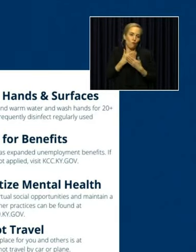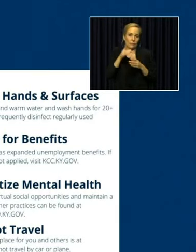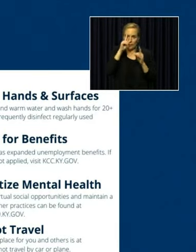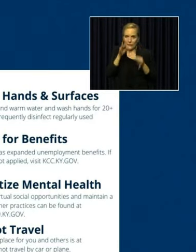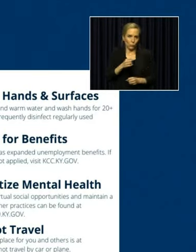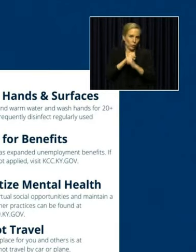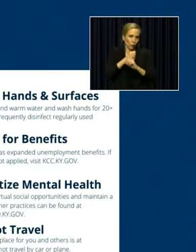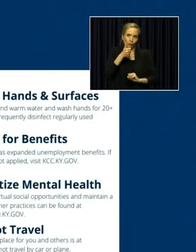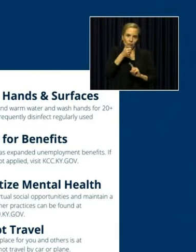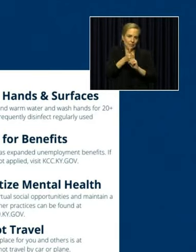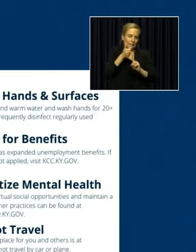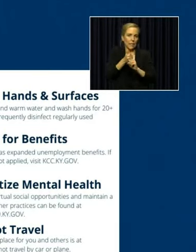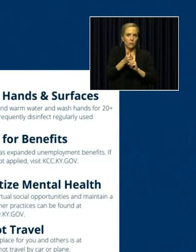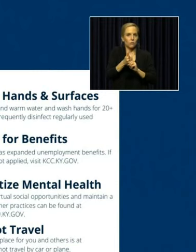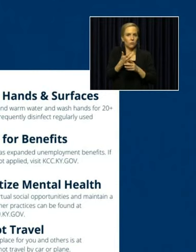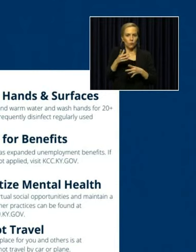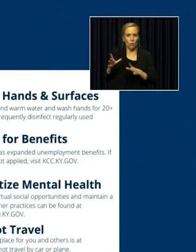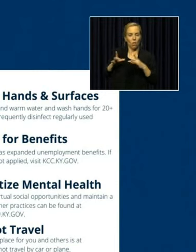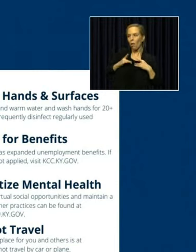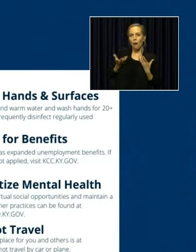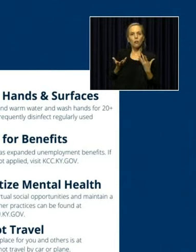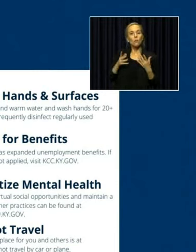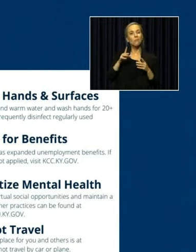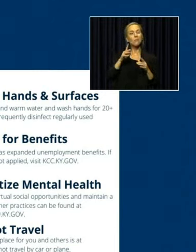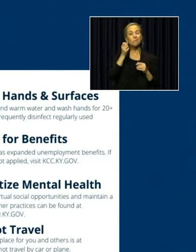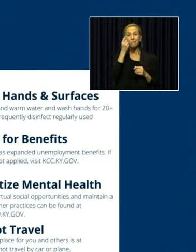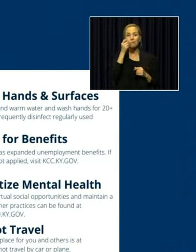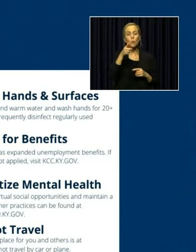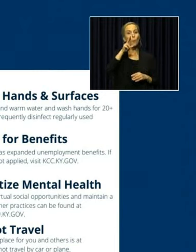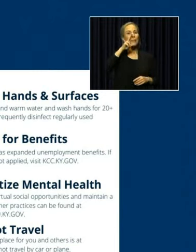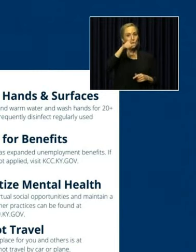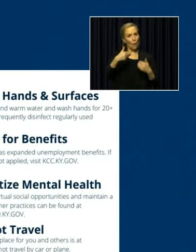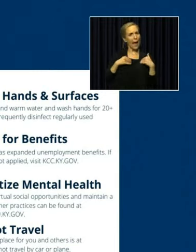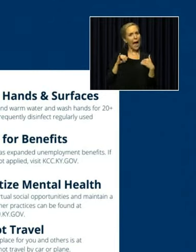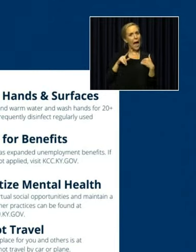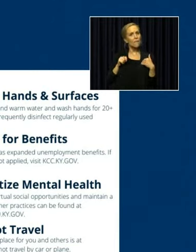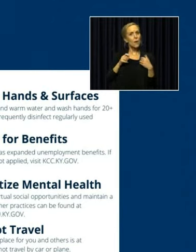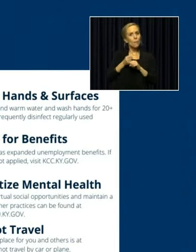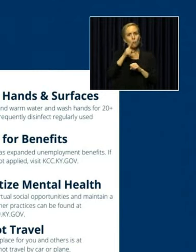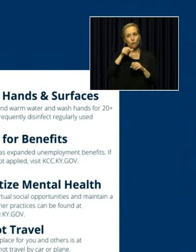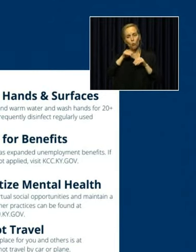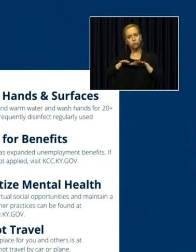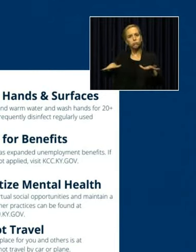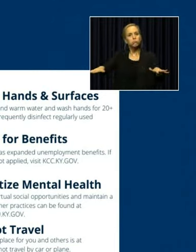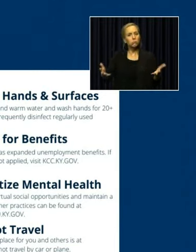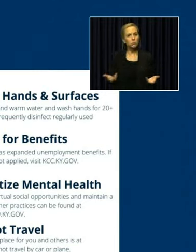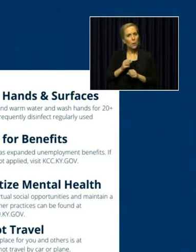DISINFECTING SURFACES. WE TALK ABOUT IT EVERY DAY. IT IS THAT CRITICAL. DON'T CHEAT ON THE AMOUNT OF TIME YOU TAKE TO WASH YOUR